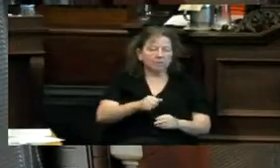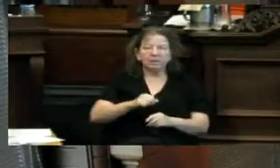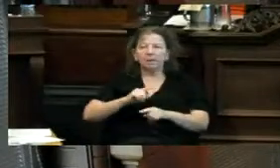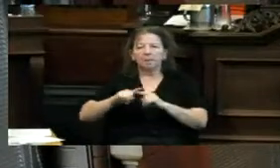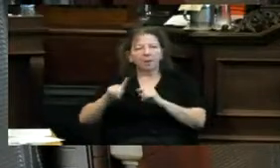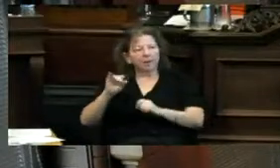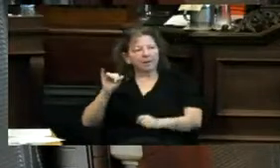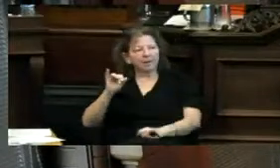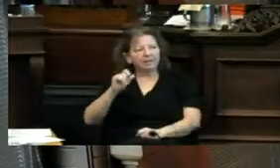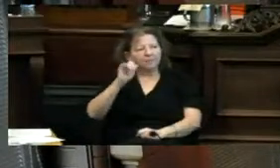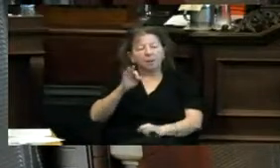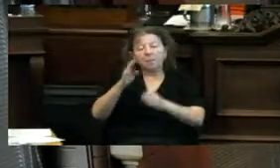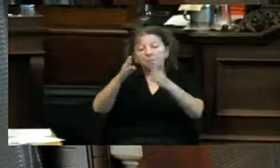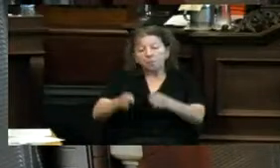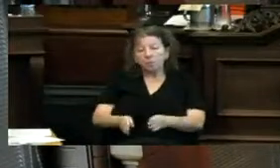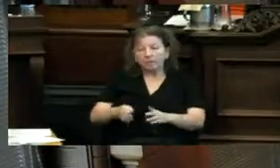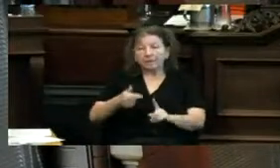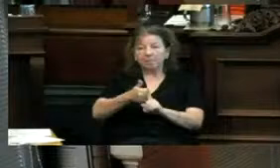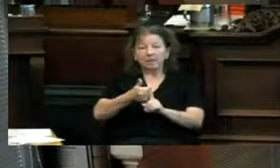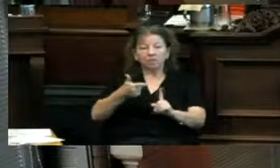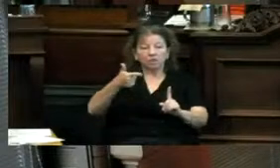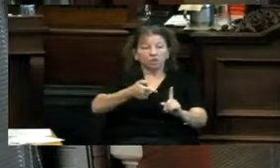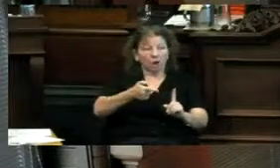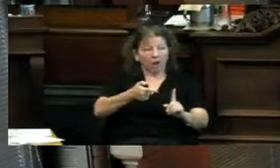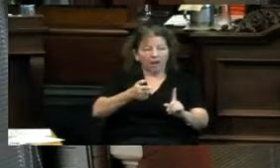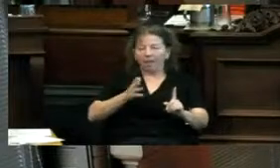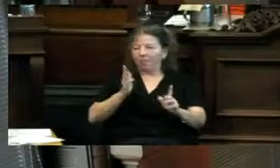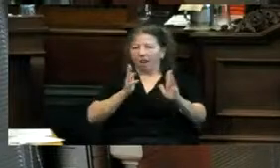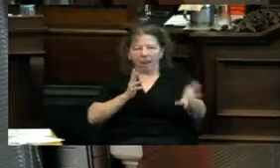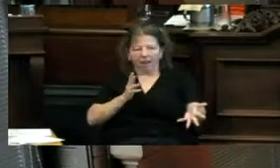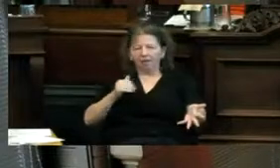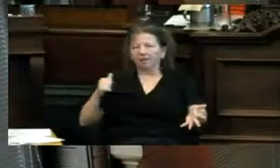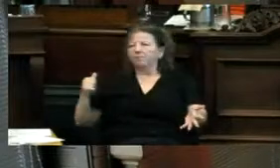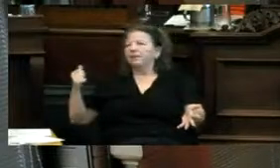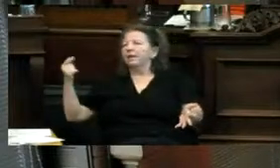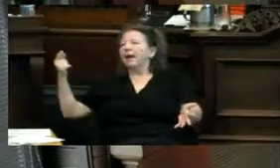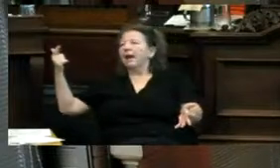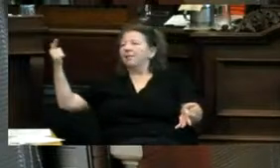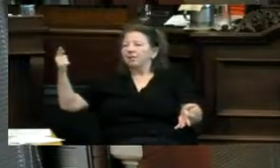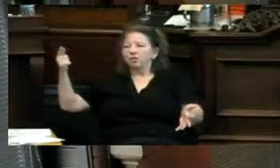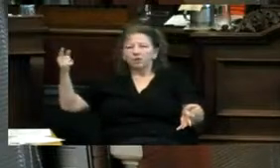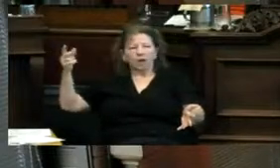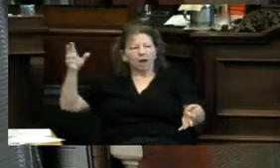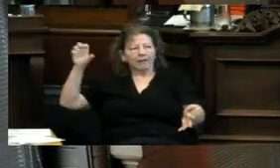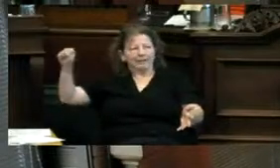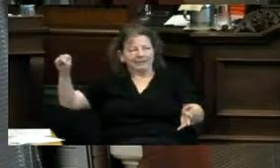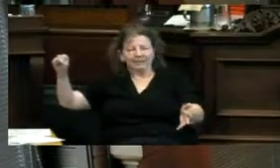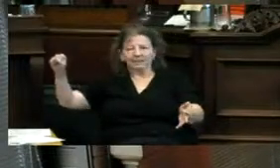much as apprehending. I mean, it is helpful if you're able to do